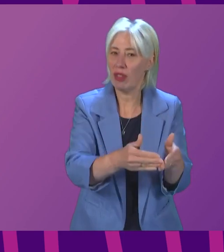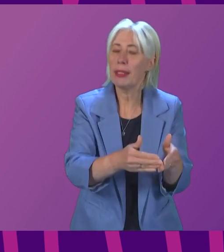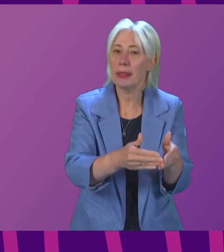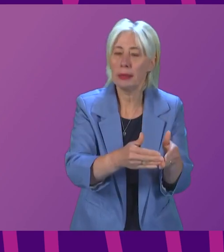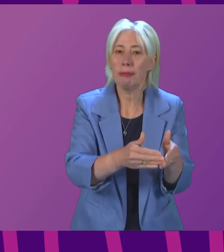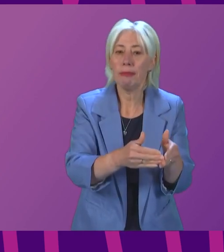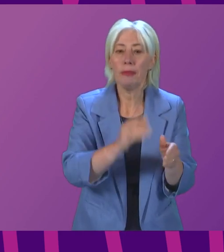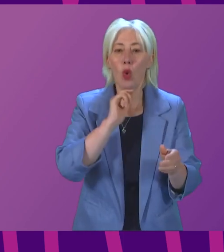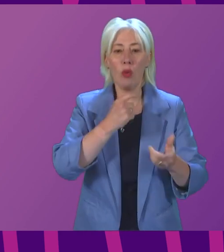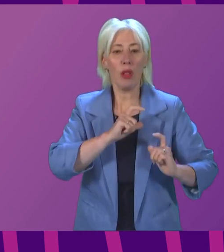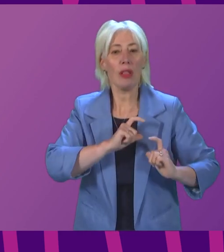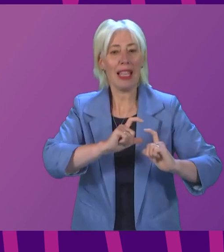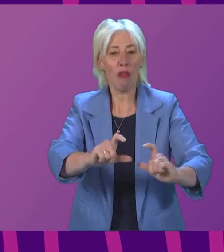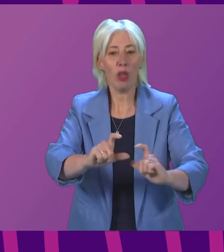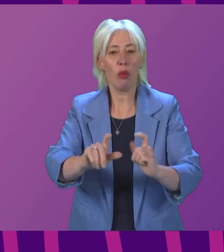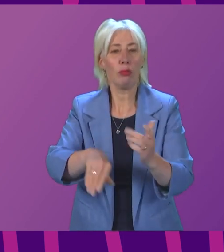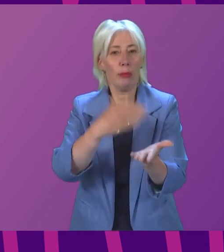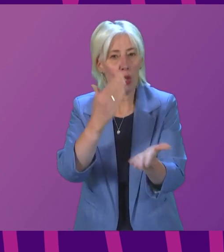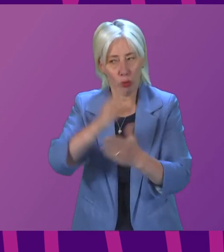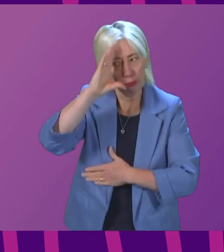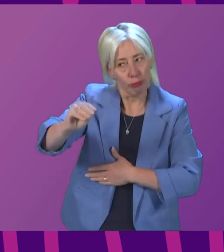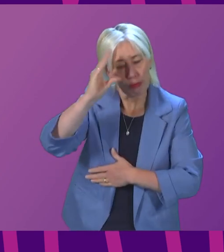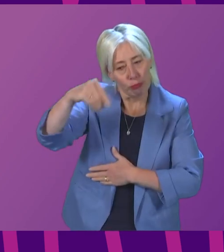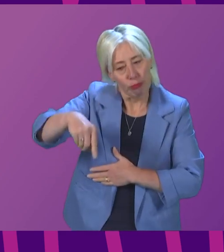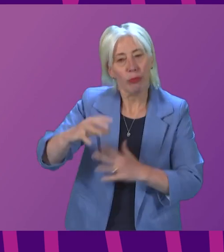We will continue to update Parliament, and Parliament will continue to hold the Government